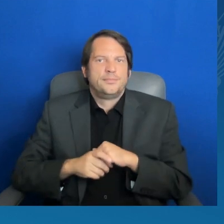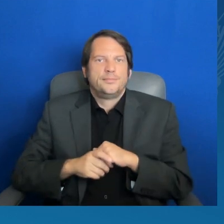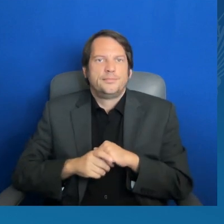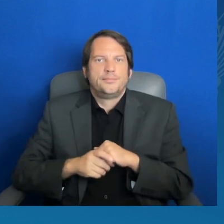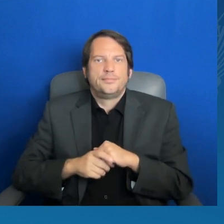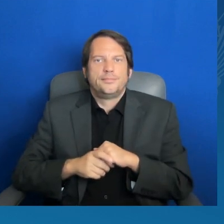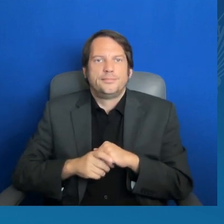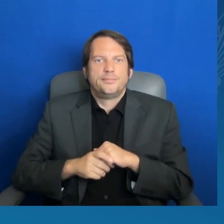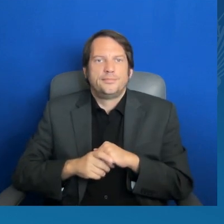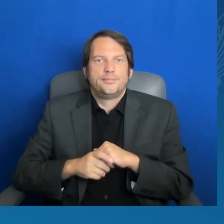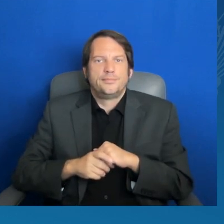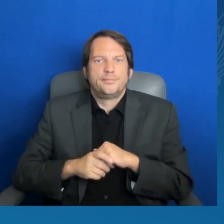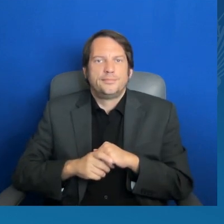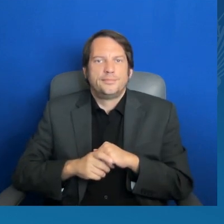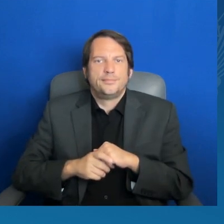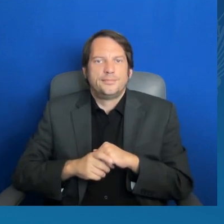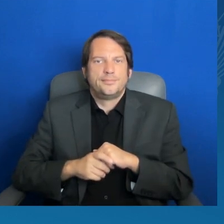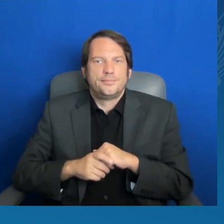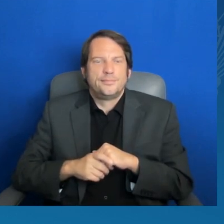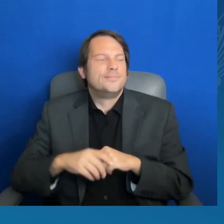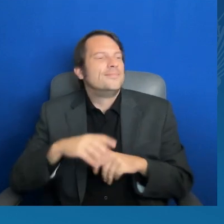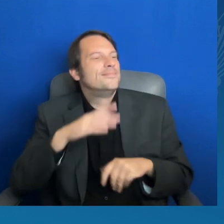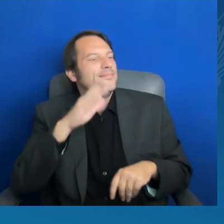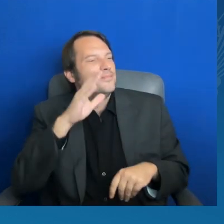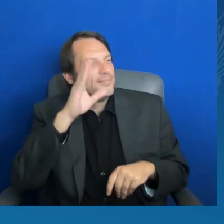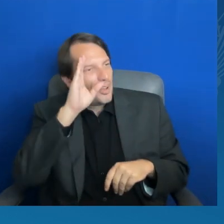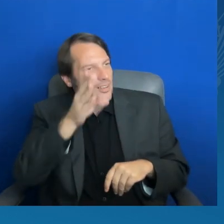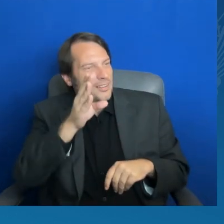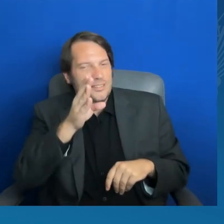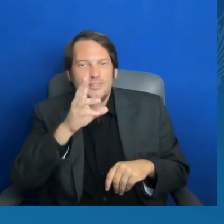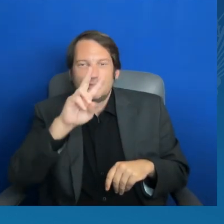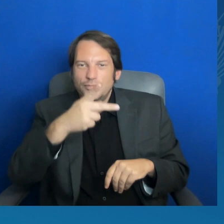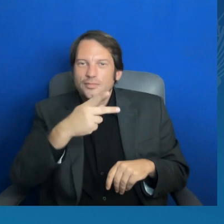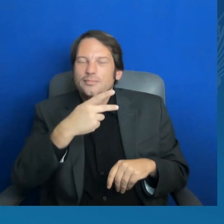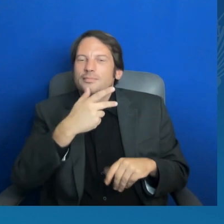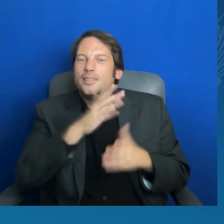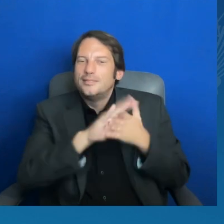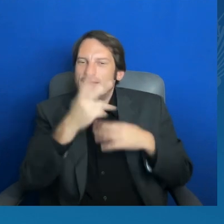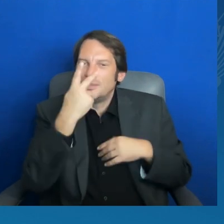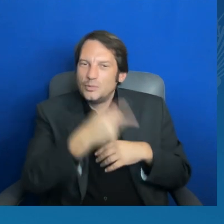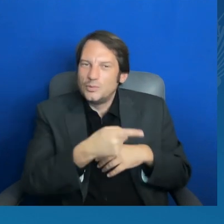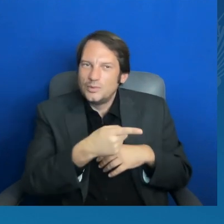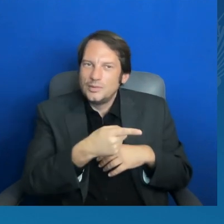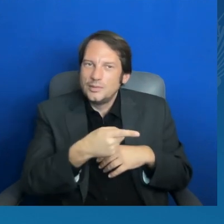guns are now the leading cause of death for children, teens, and college-aged people in America.